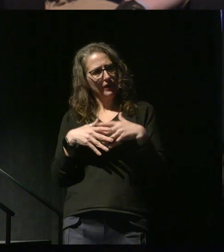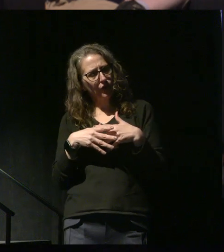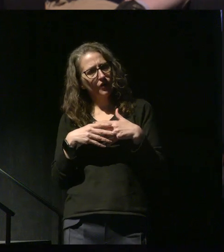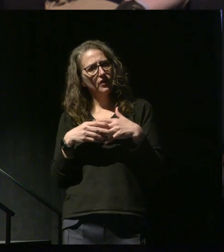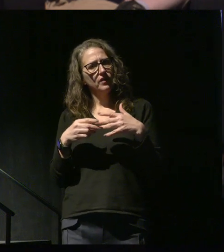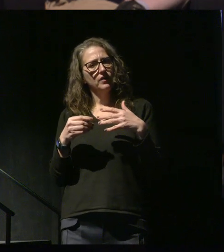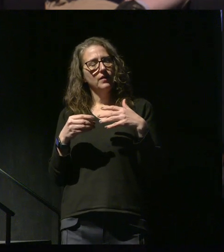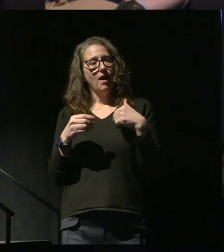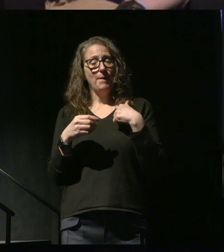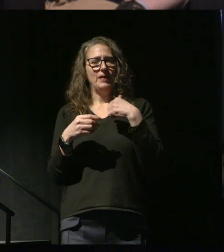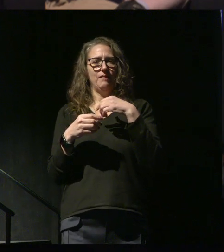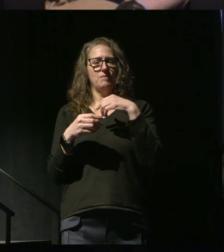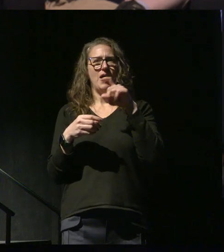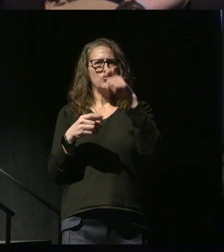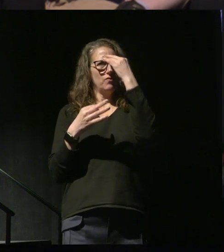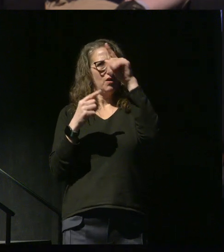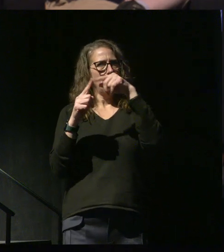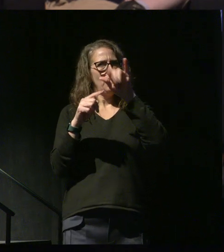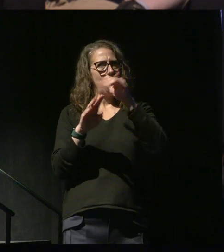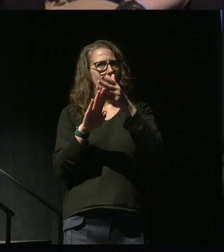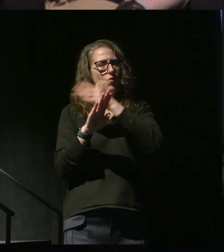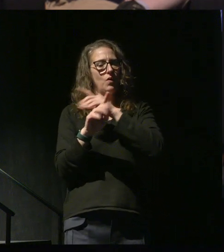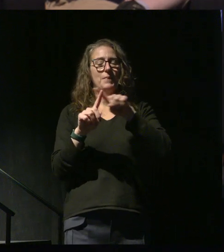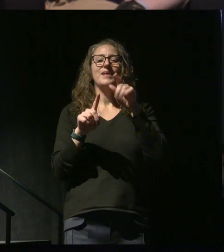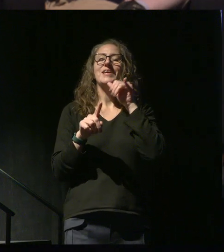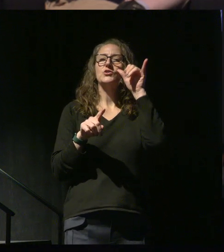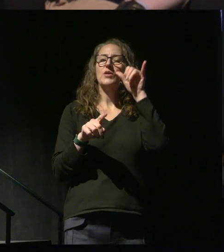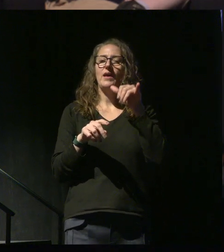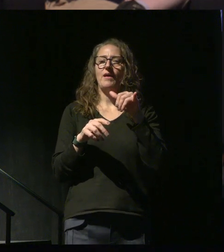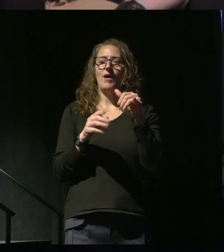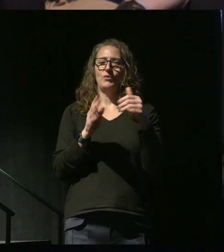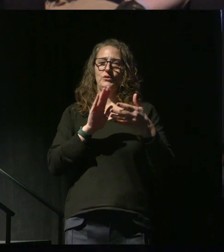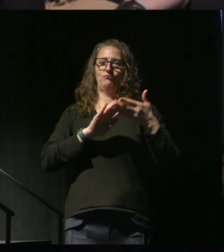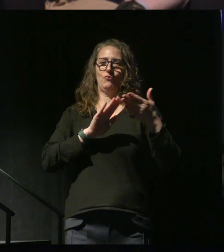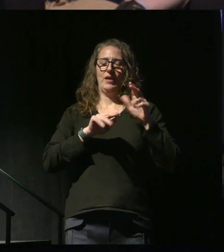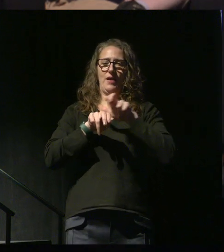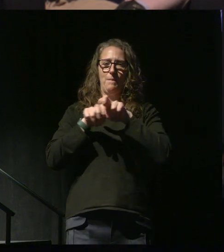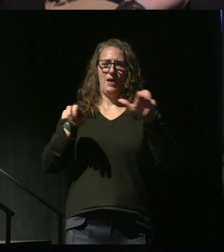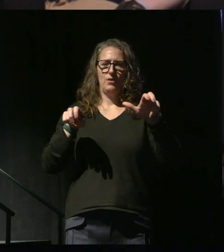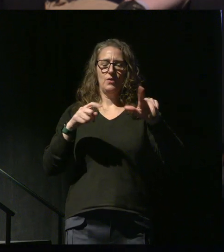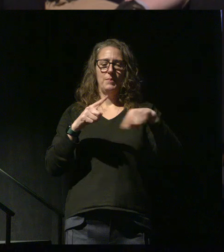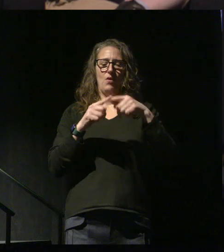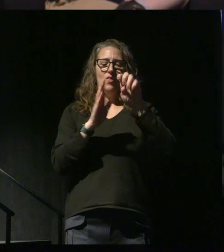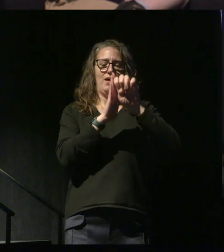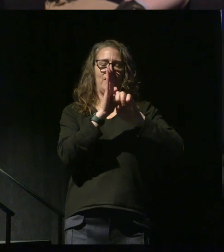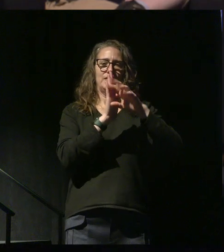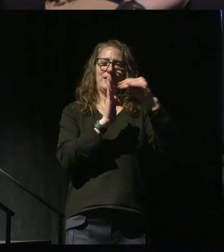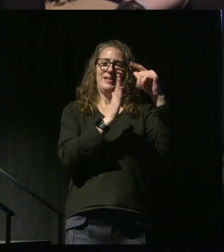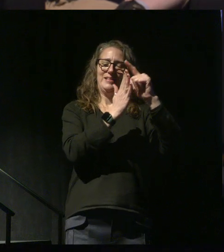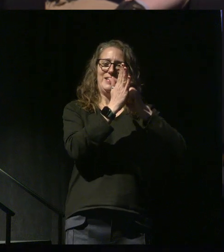beforehand, but yesterday I did a panel on the ethics and legal ramifications of memoir. Mm.